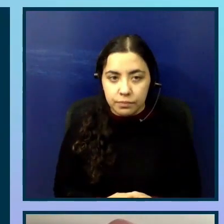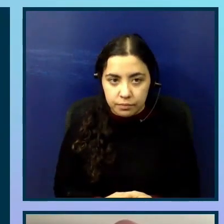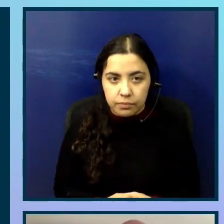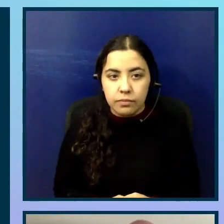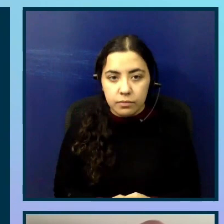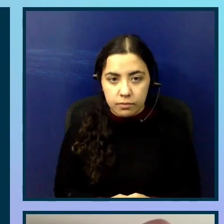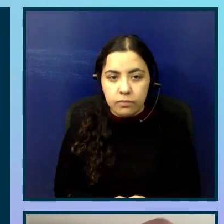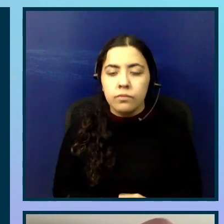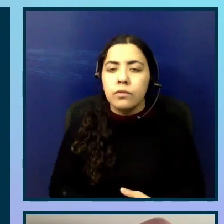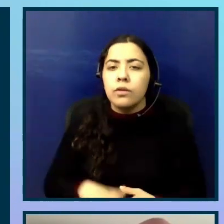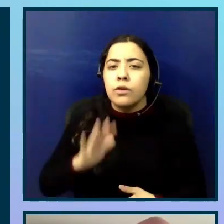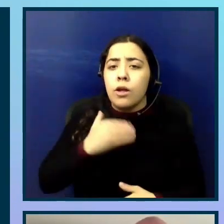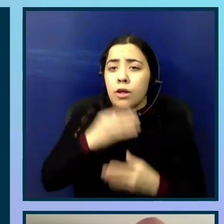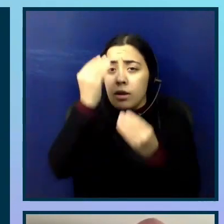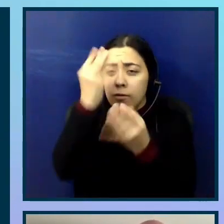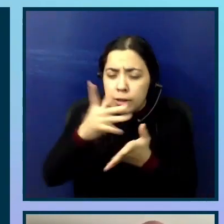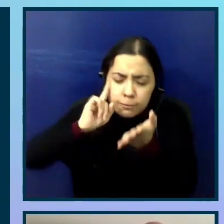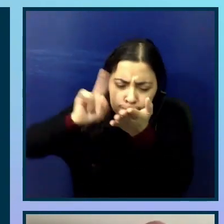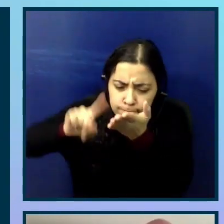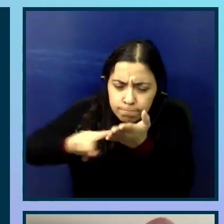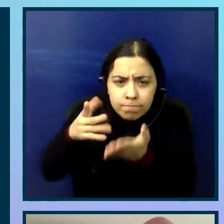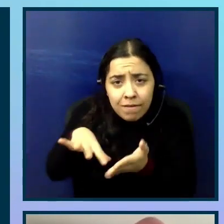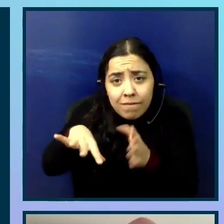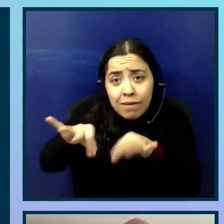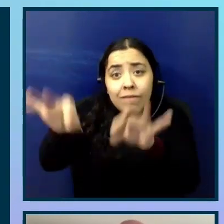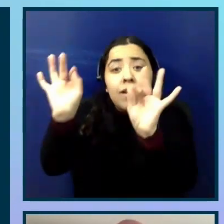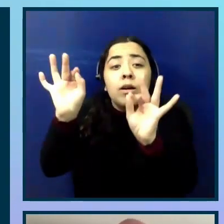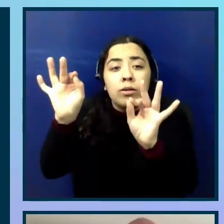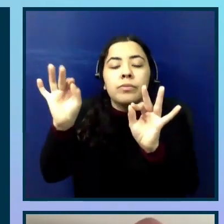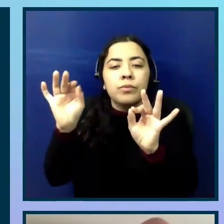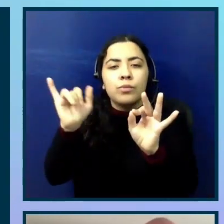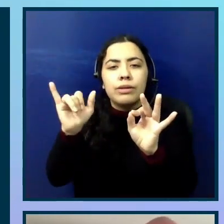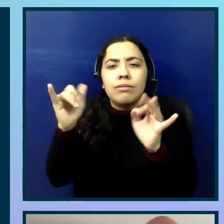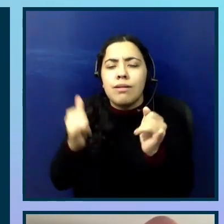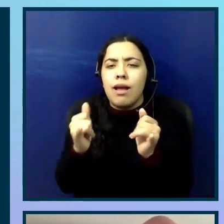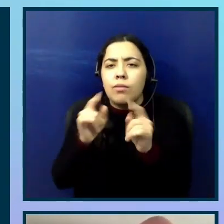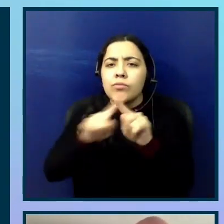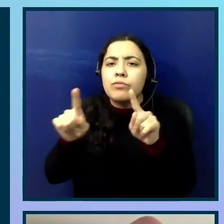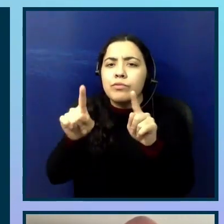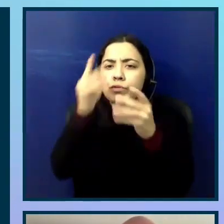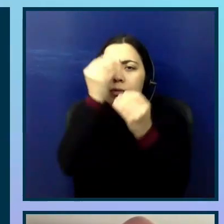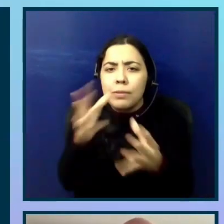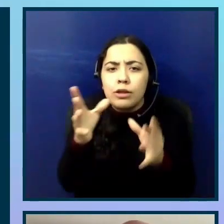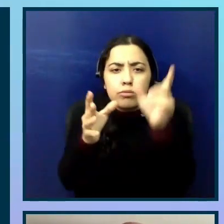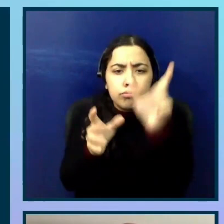you know, understanding sort of bringing in data around, user feedback platform needs and preferences,